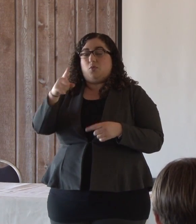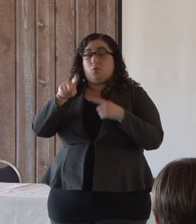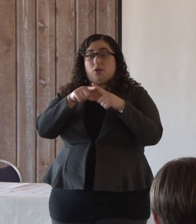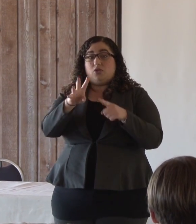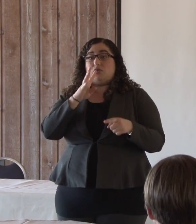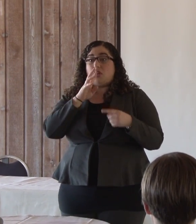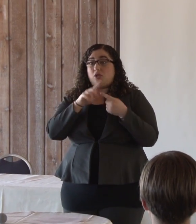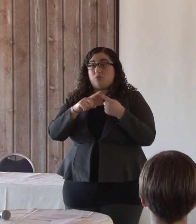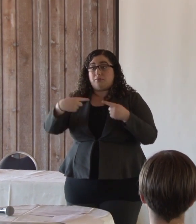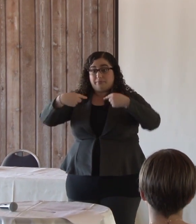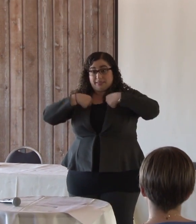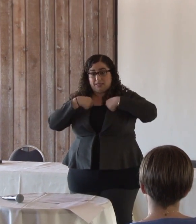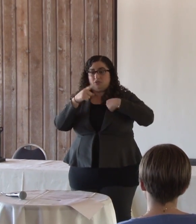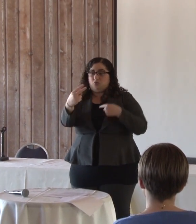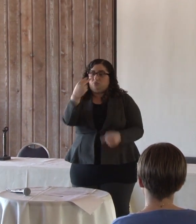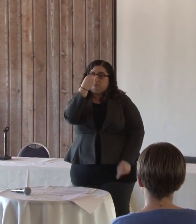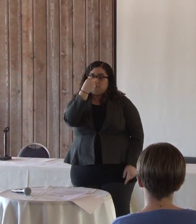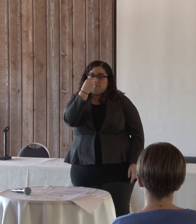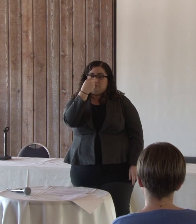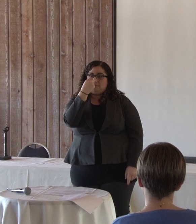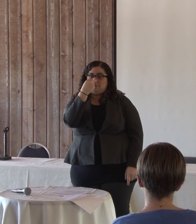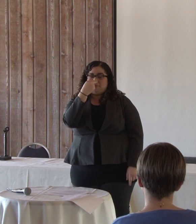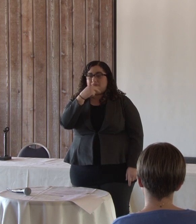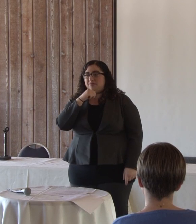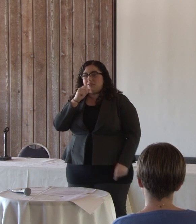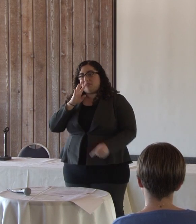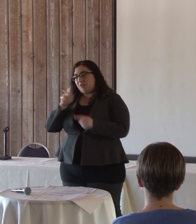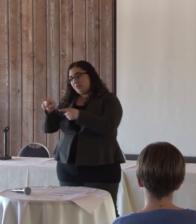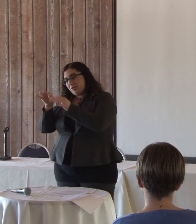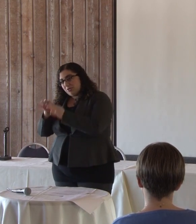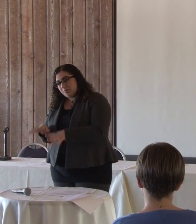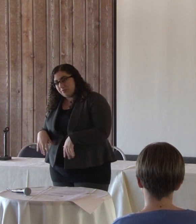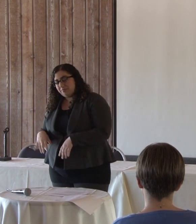individual don't ask the people around the deaf individual. Like when you